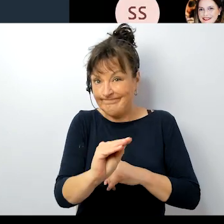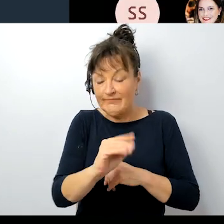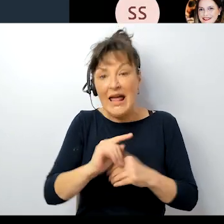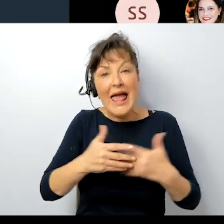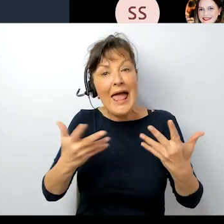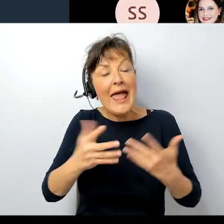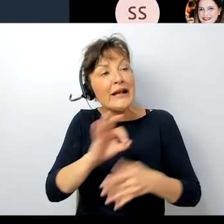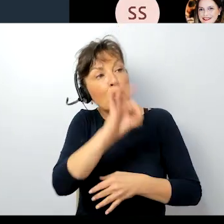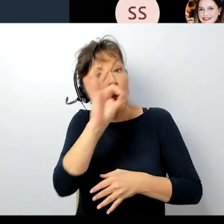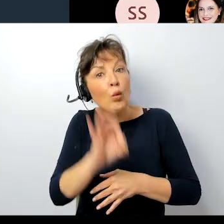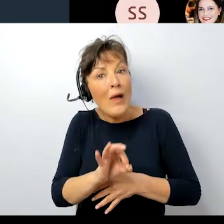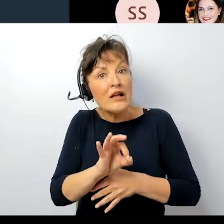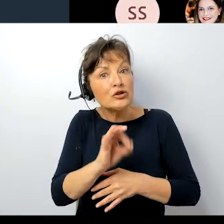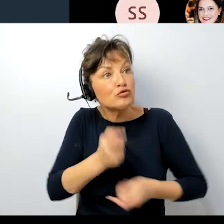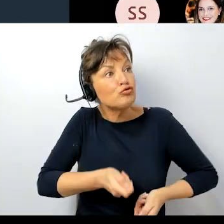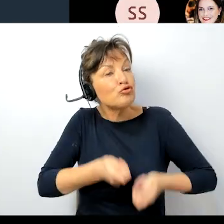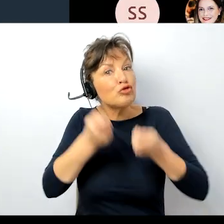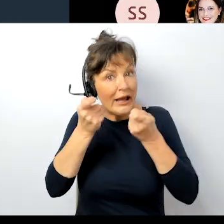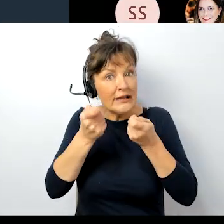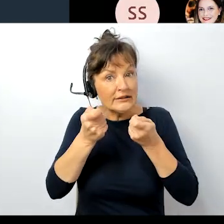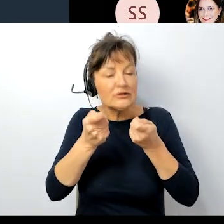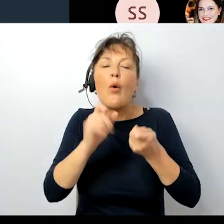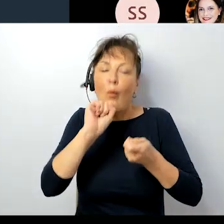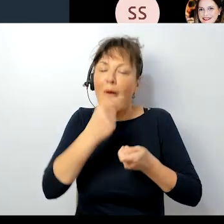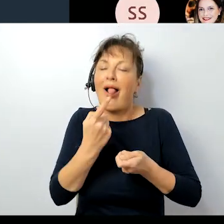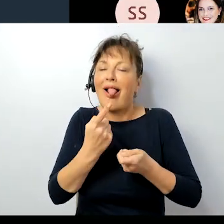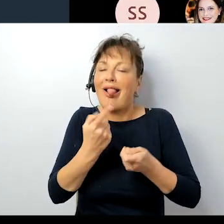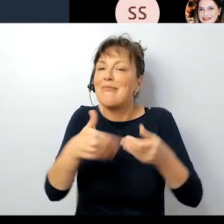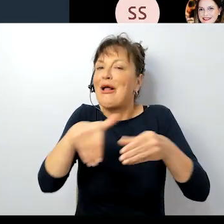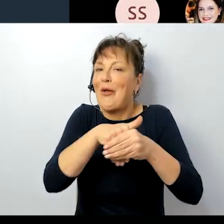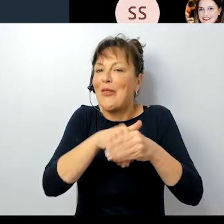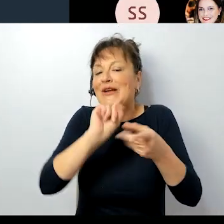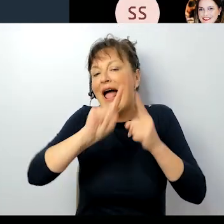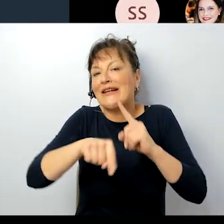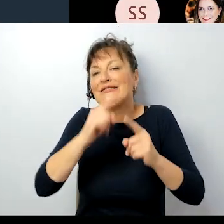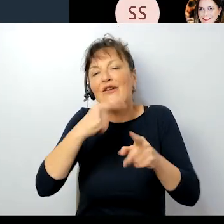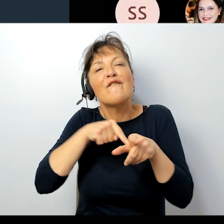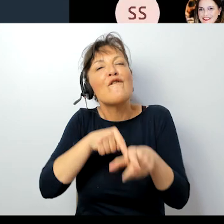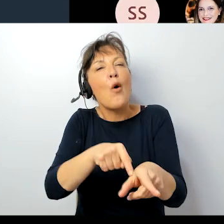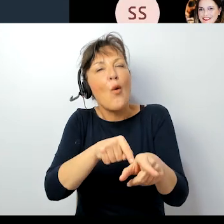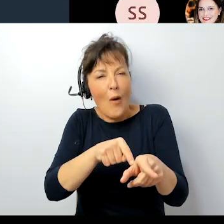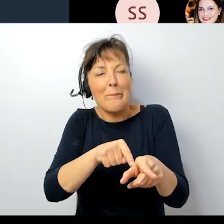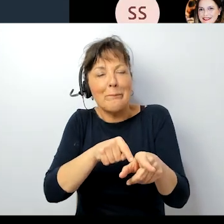of your screen. Any questions raised tonight will be included in our follow-up guide that will be